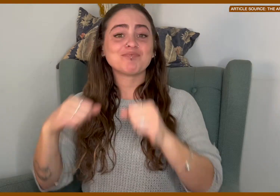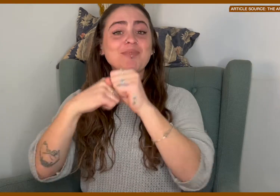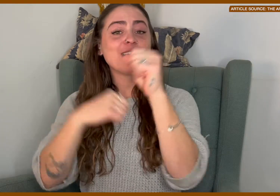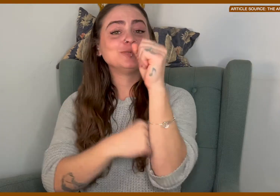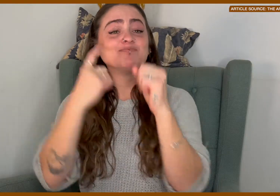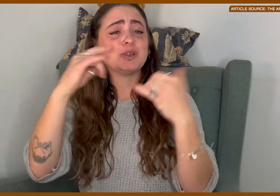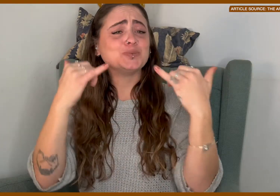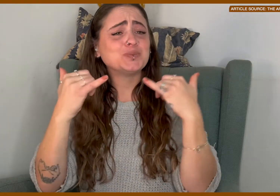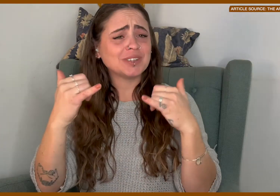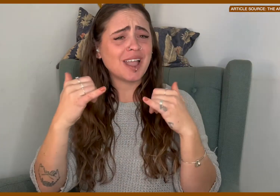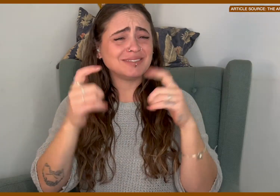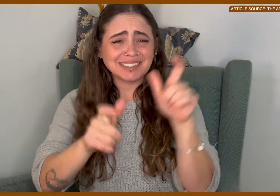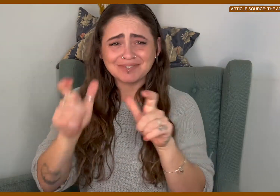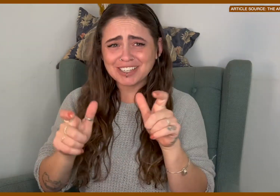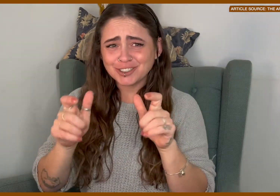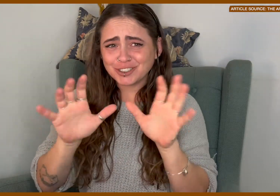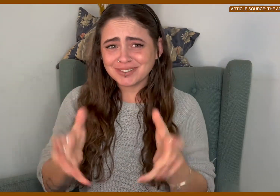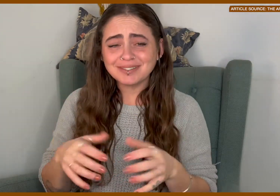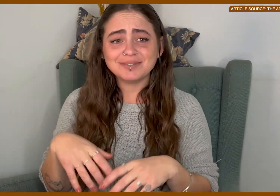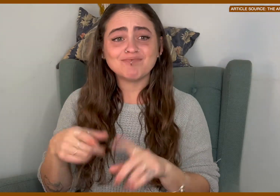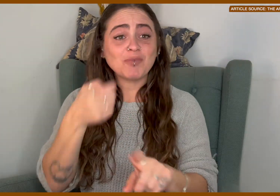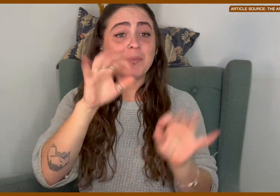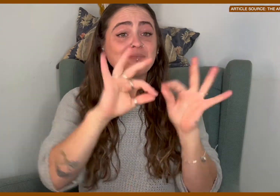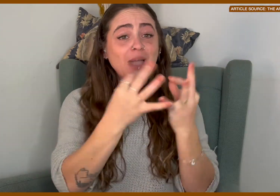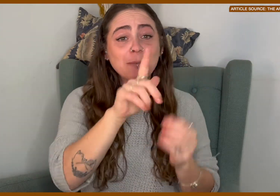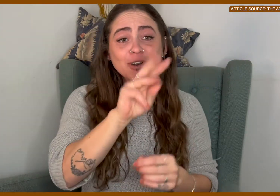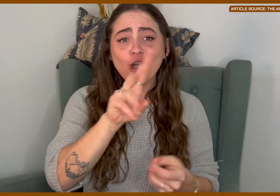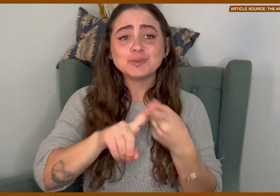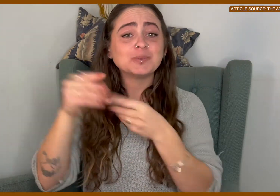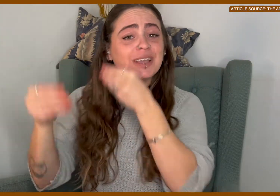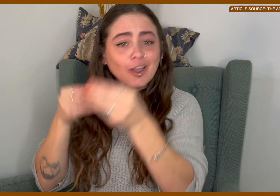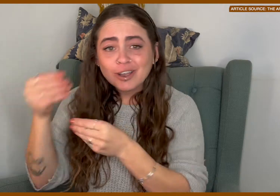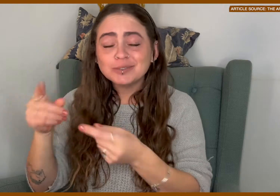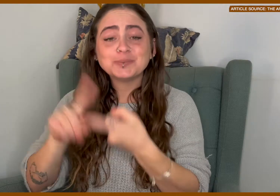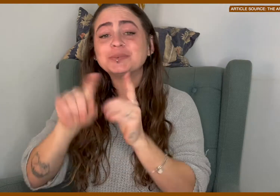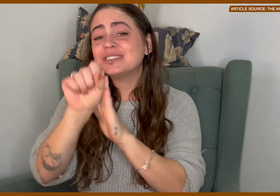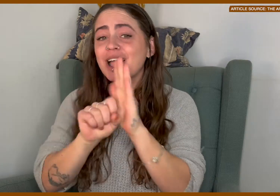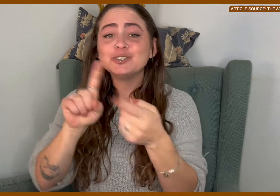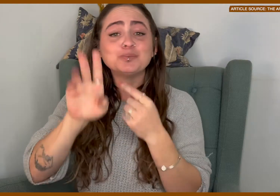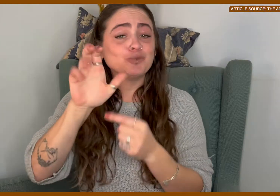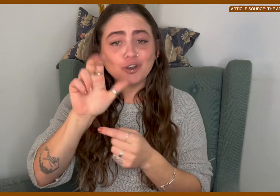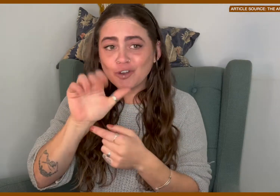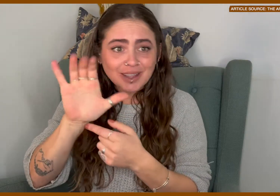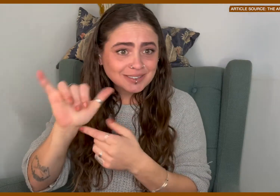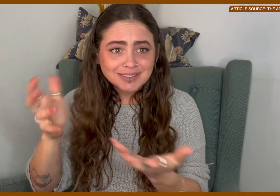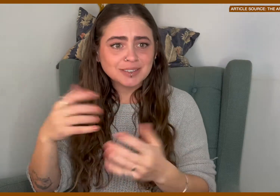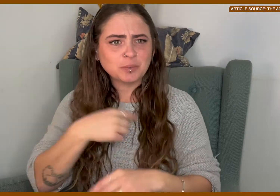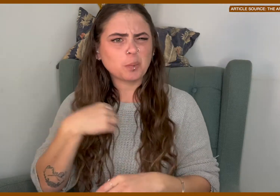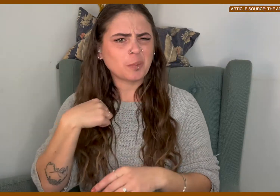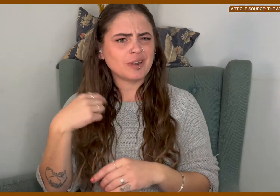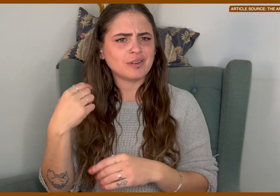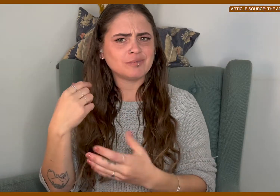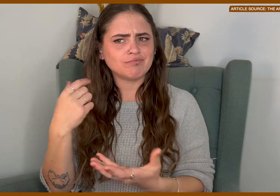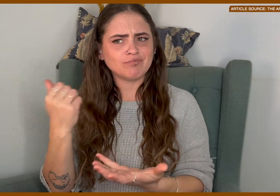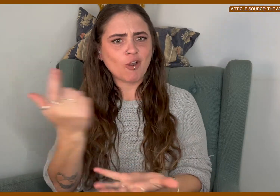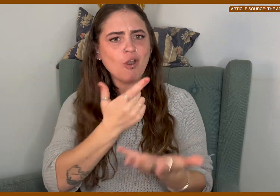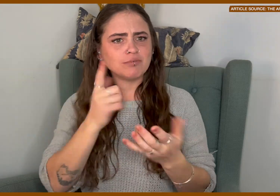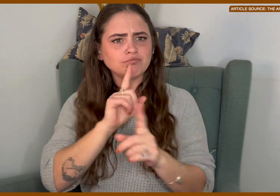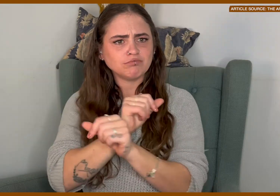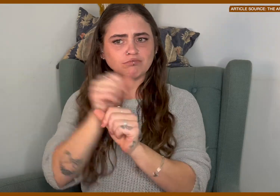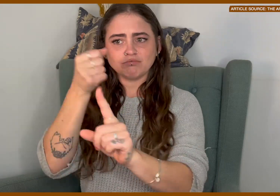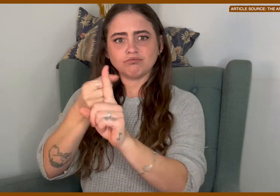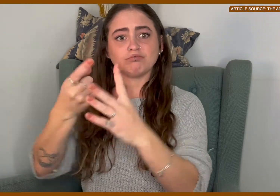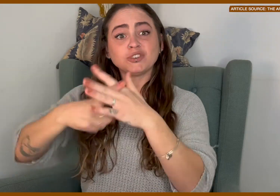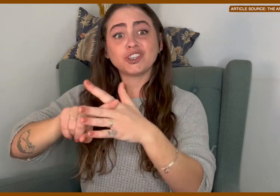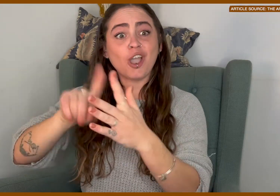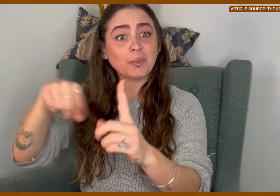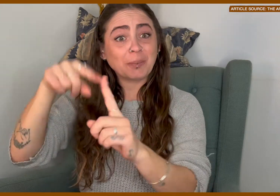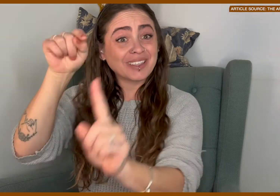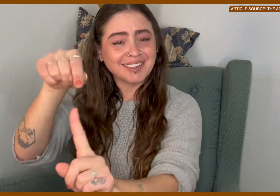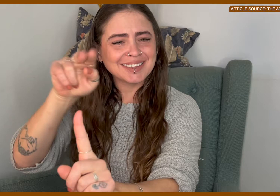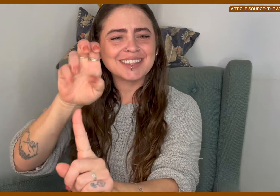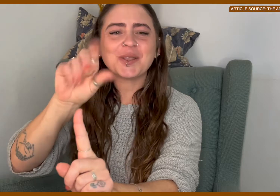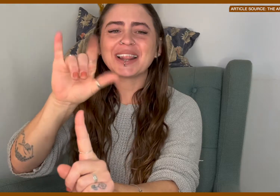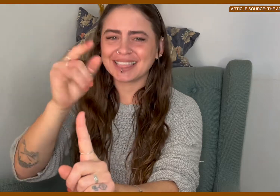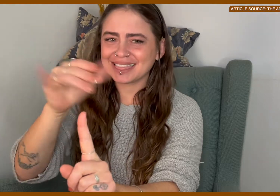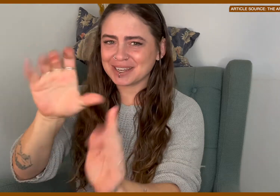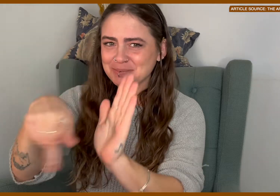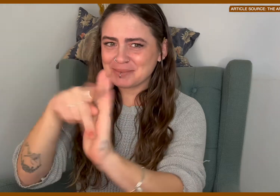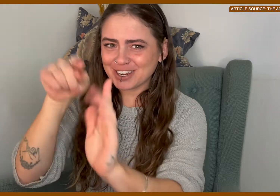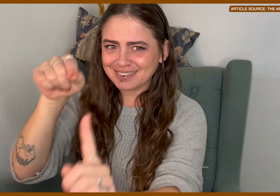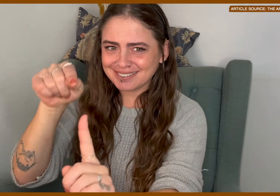“The foundations for today’s civilisation, from family law to inheritance to the state and bureaucracy, were all struck in the Neolithic period,” Özdoğan says.